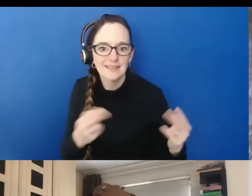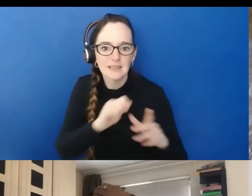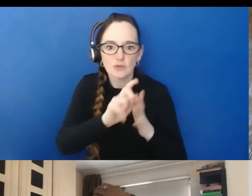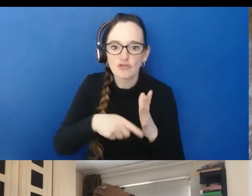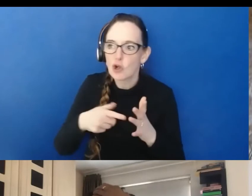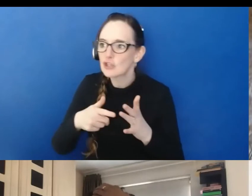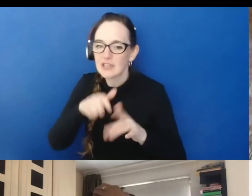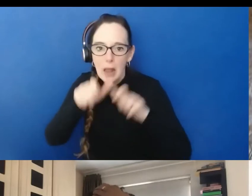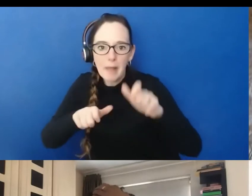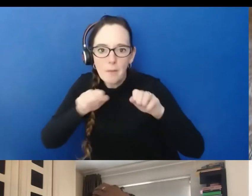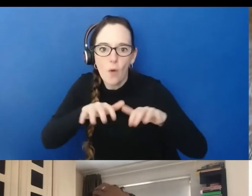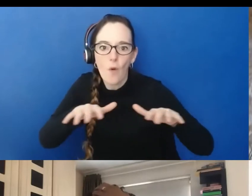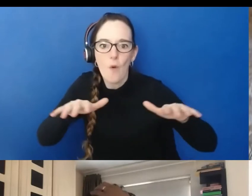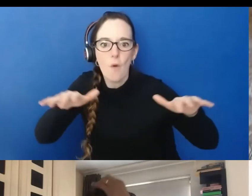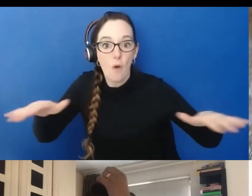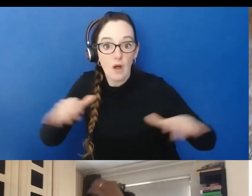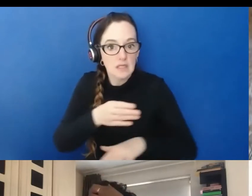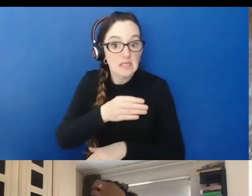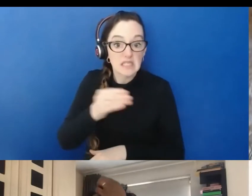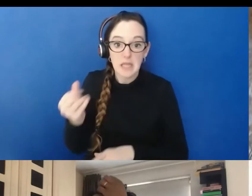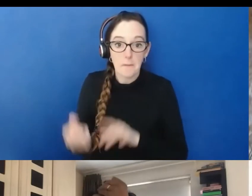Some of them were in the moment; others were not.